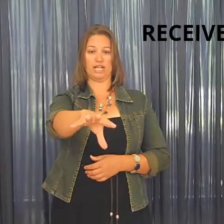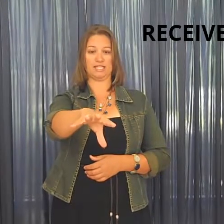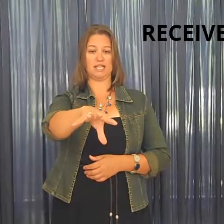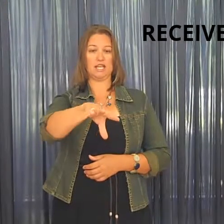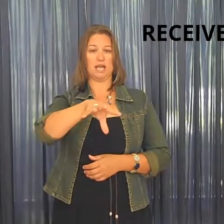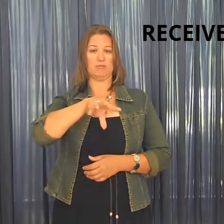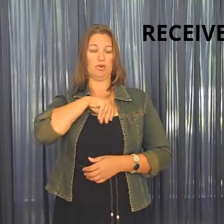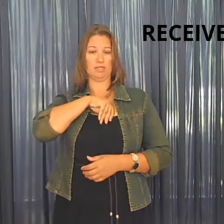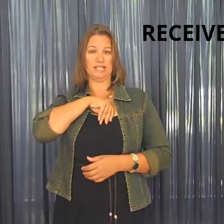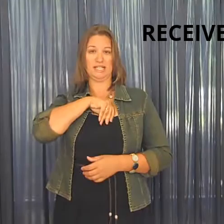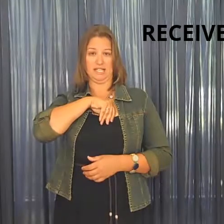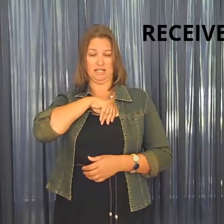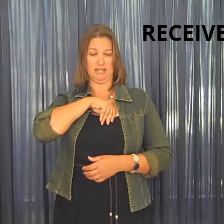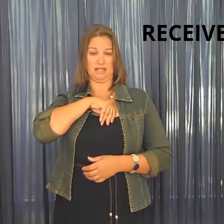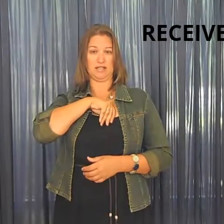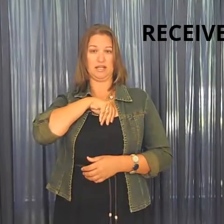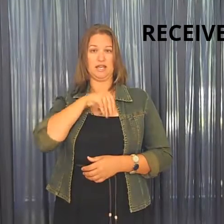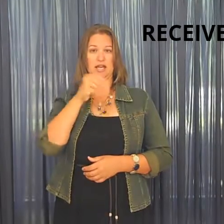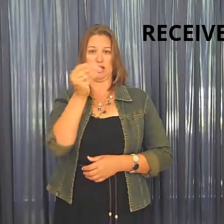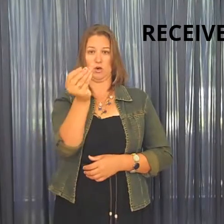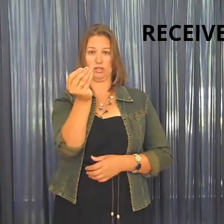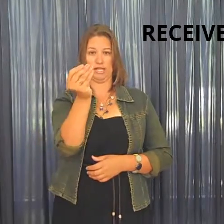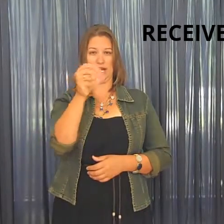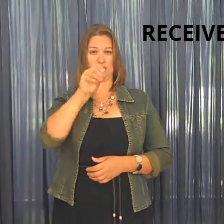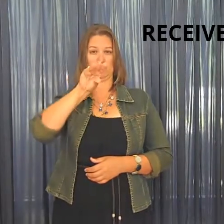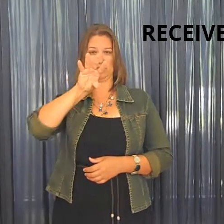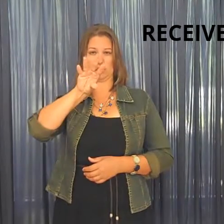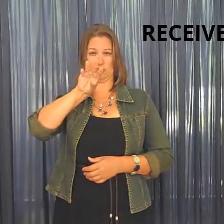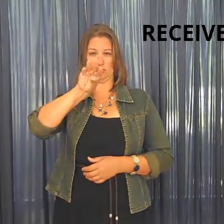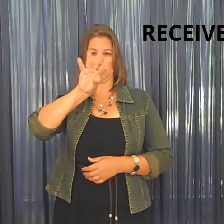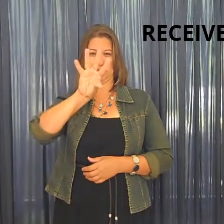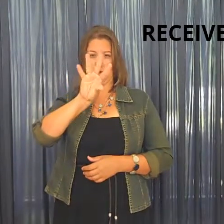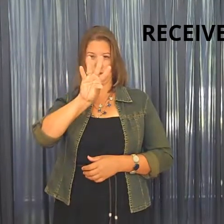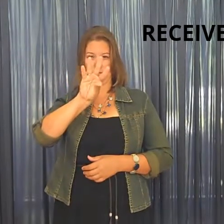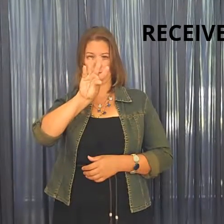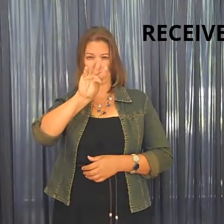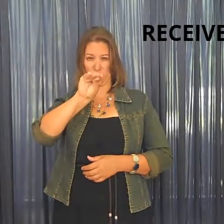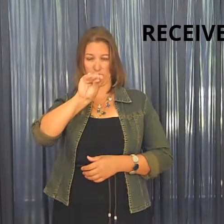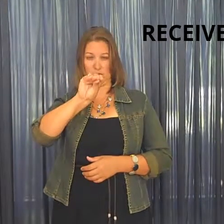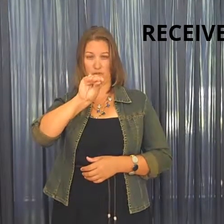chest, and pulling it in, and holding on to it, so all your fingers are going to